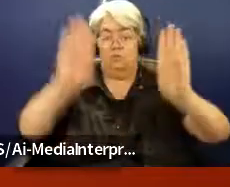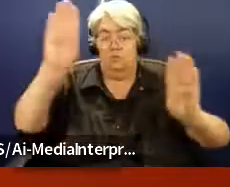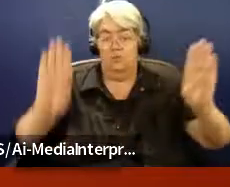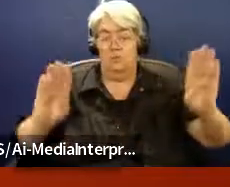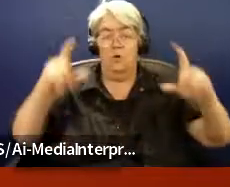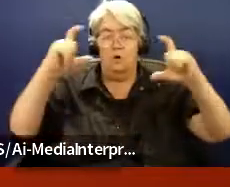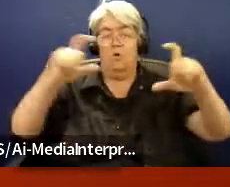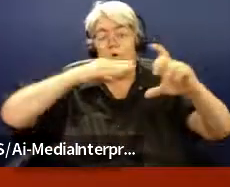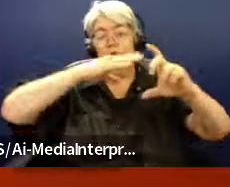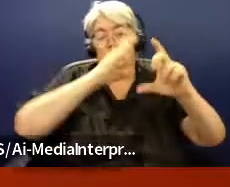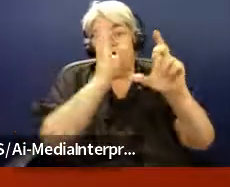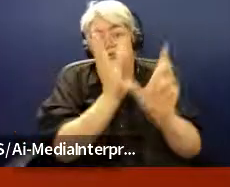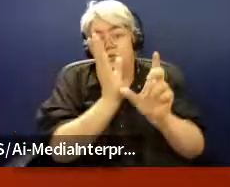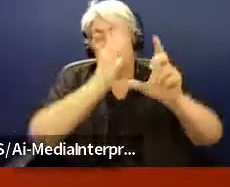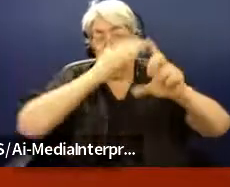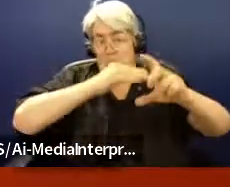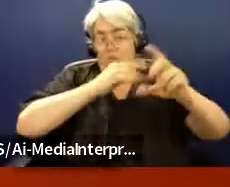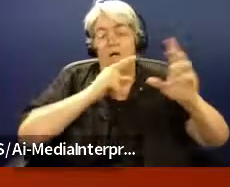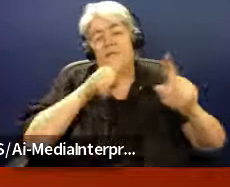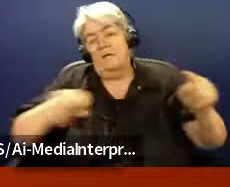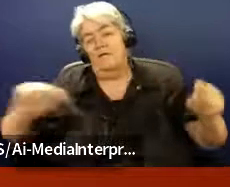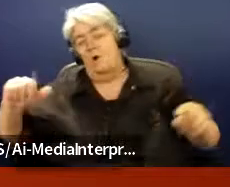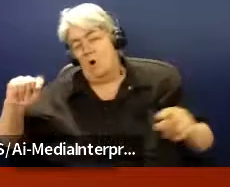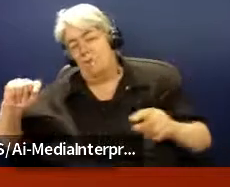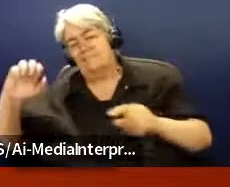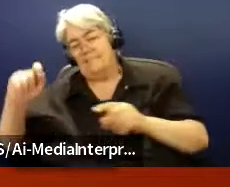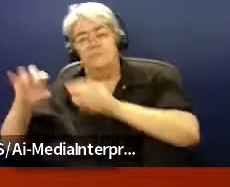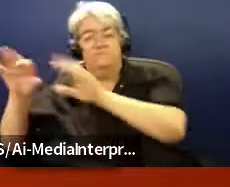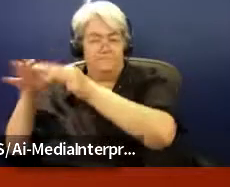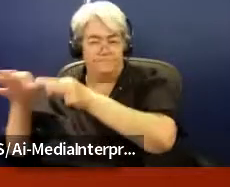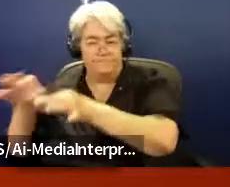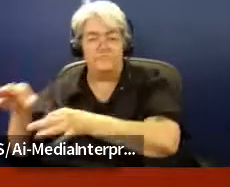we should put their title